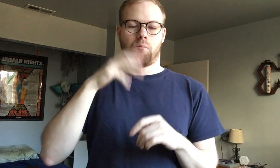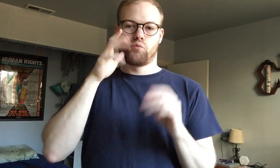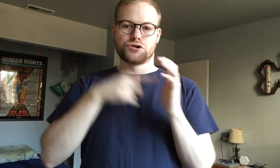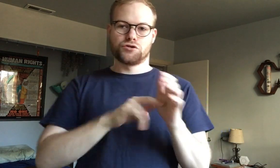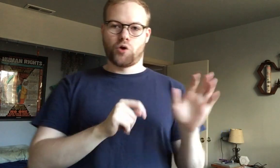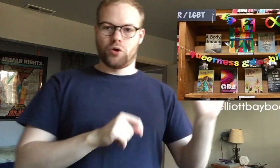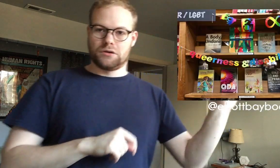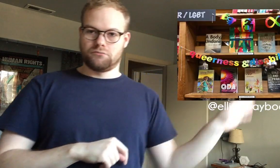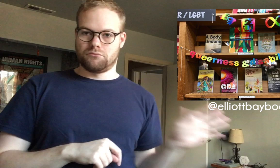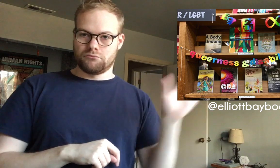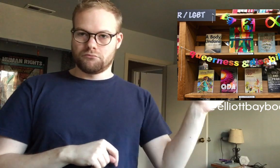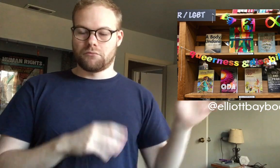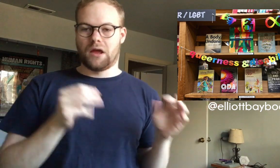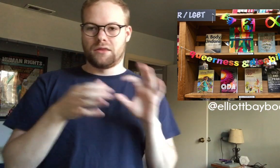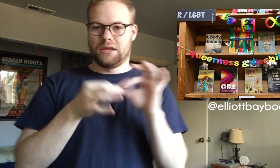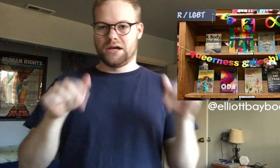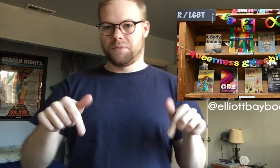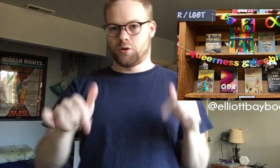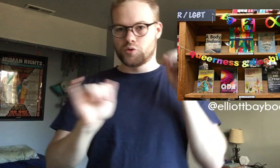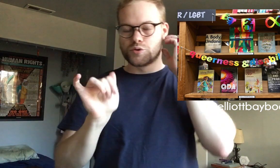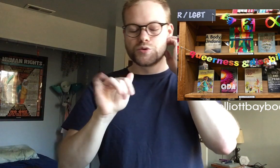I’ll show it here and link it below too.